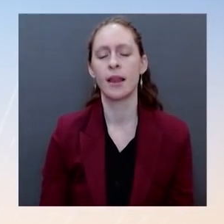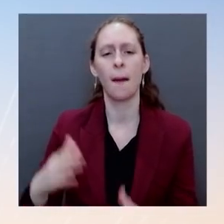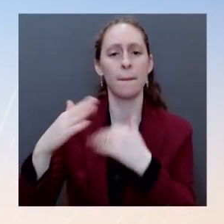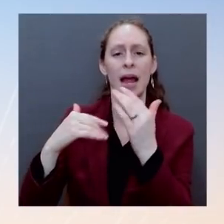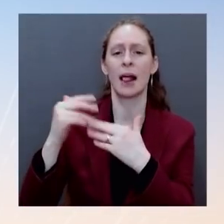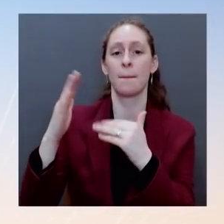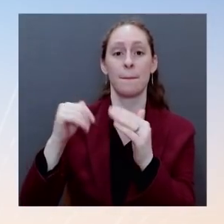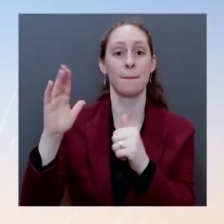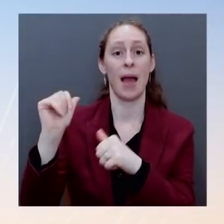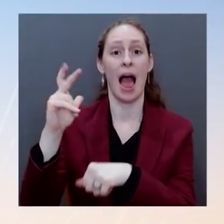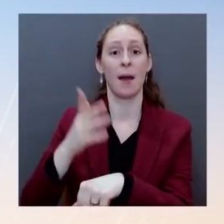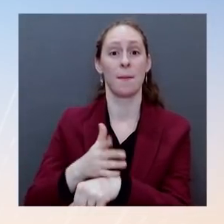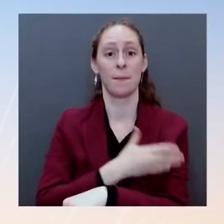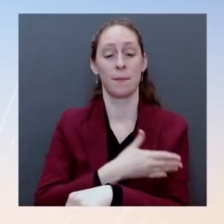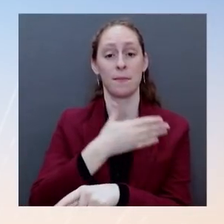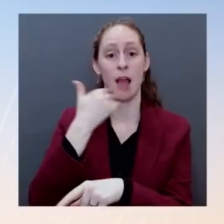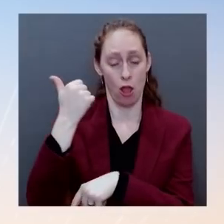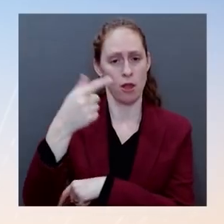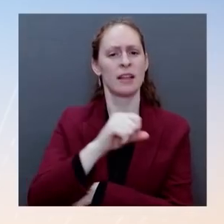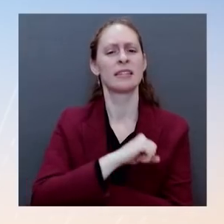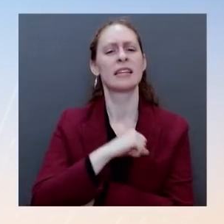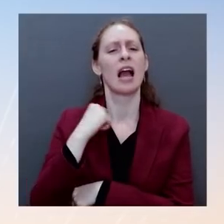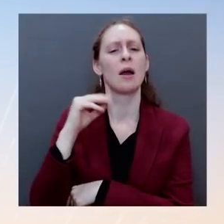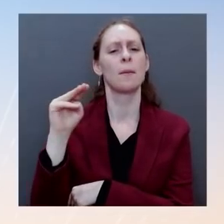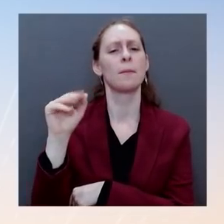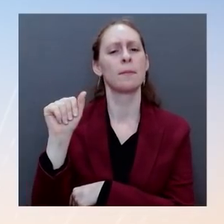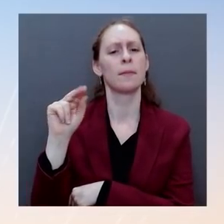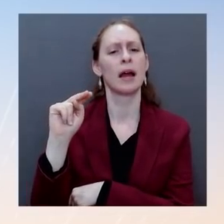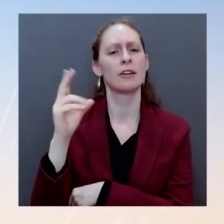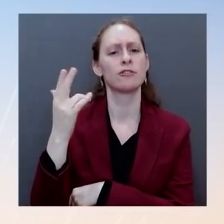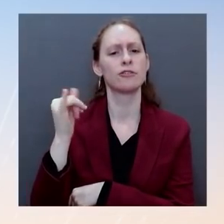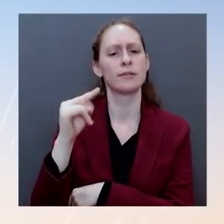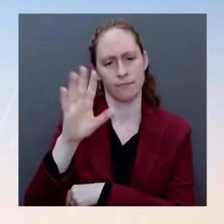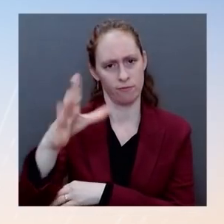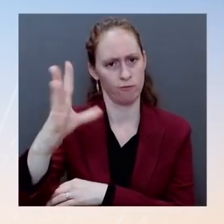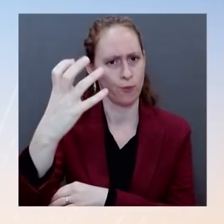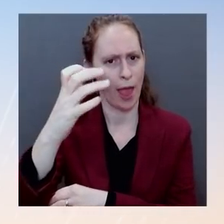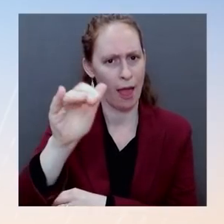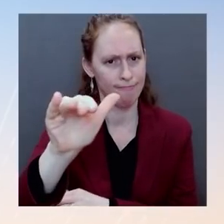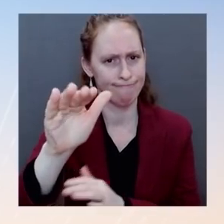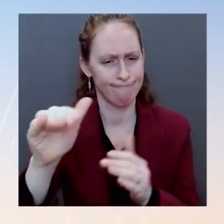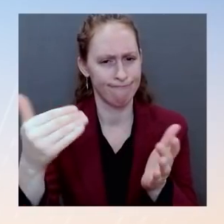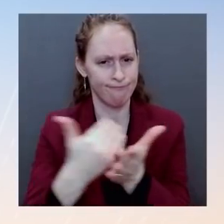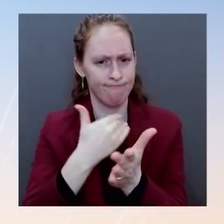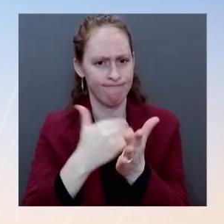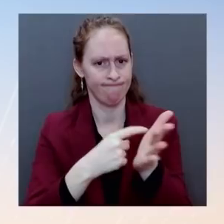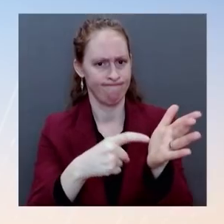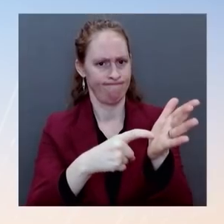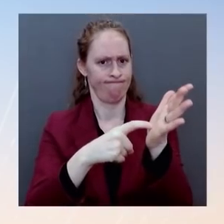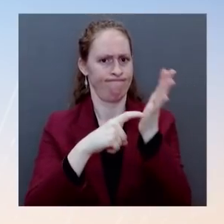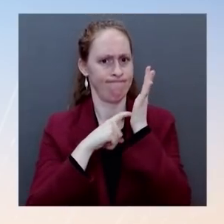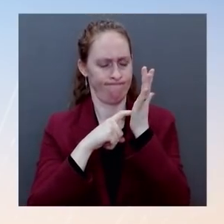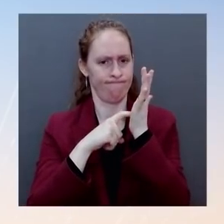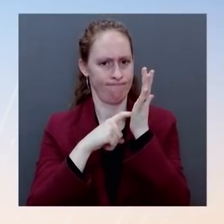Mr. Deese: So, I think the President has spoken to the importance of the Child Tax Credit and his views on that topic.